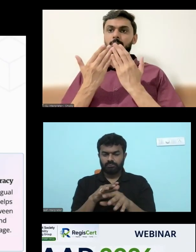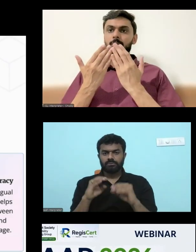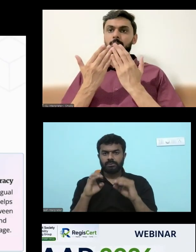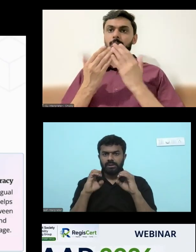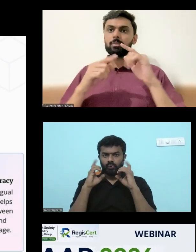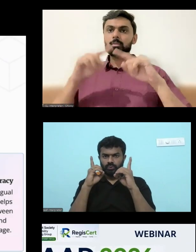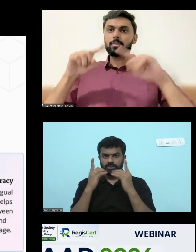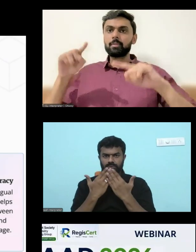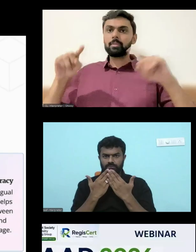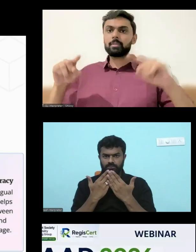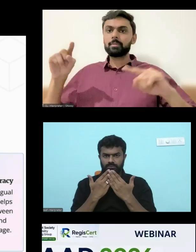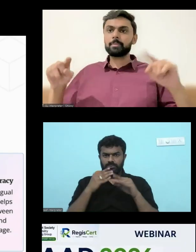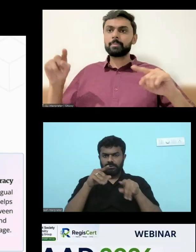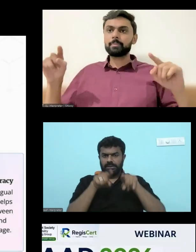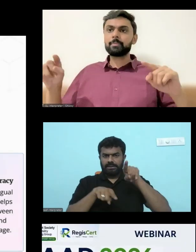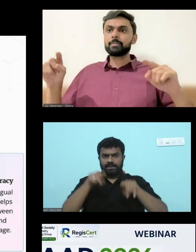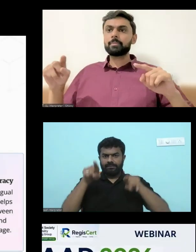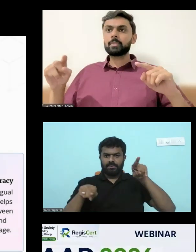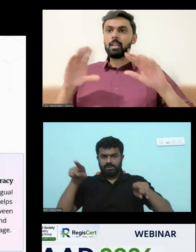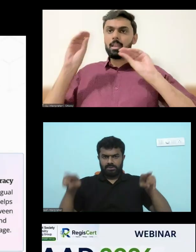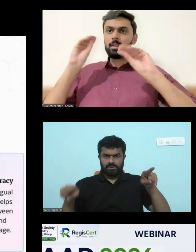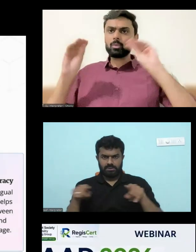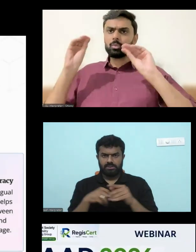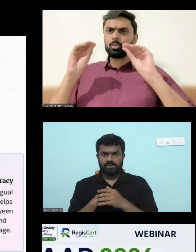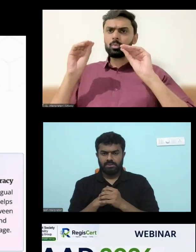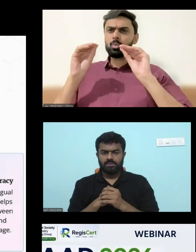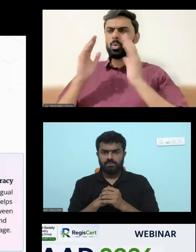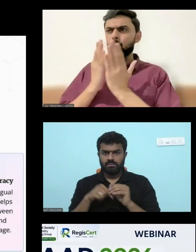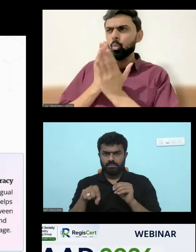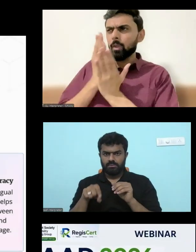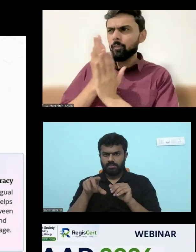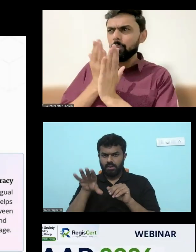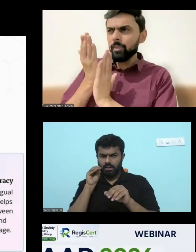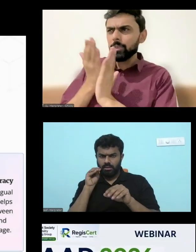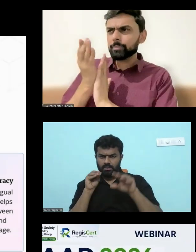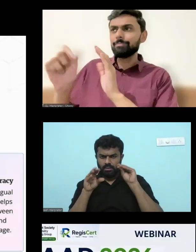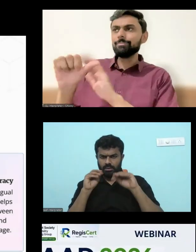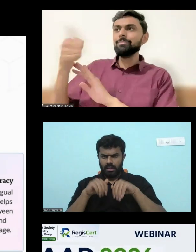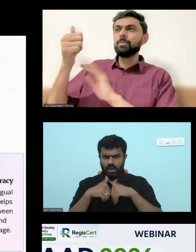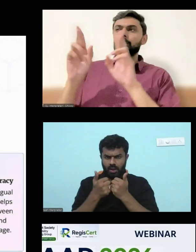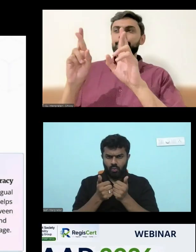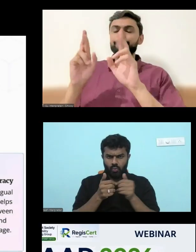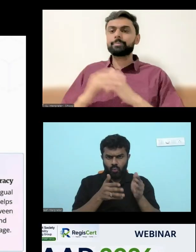intervention to succeed. There are multiple kinds of disabilities in Nepal.